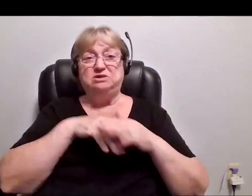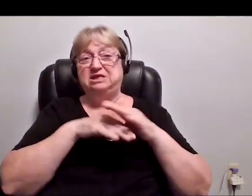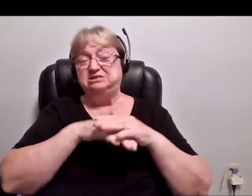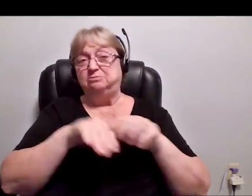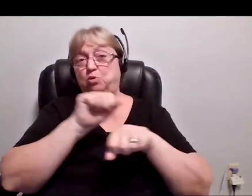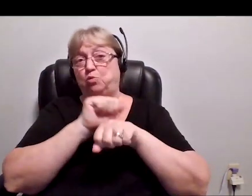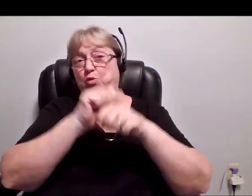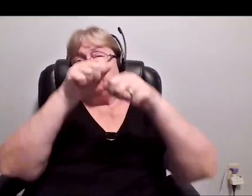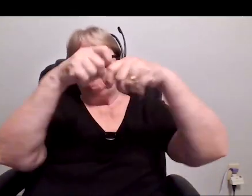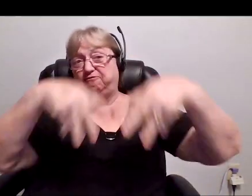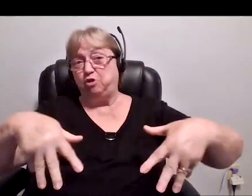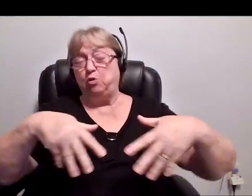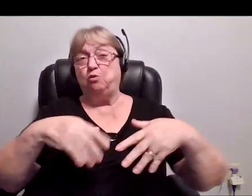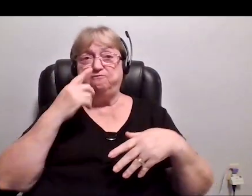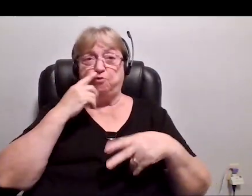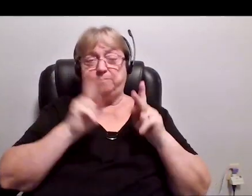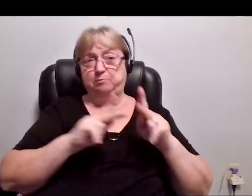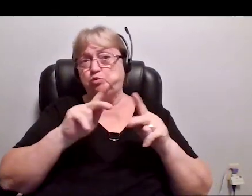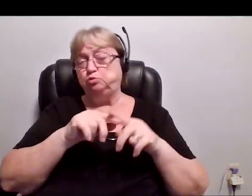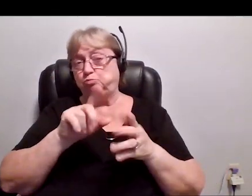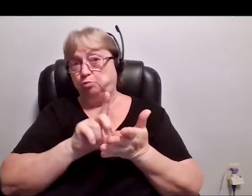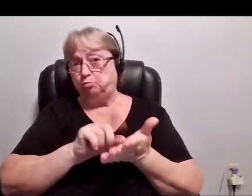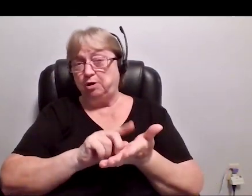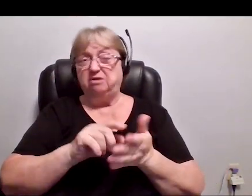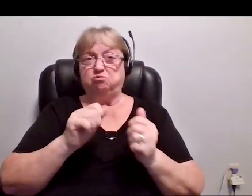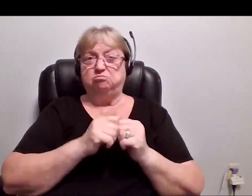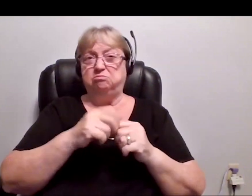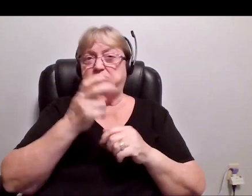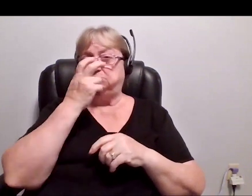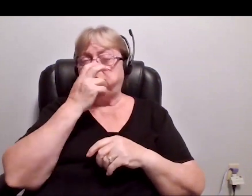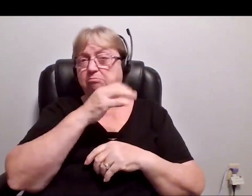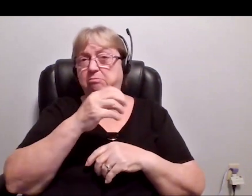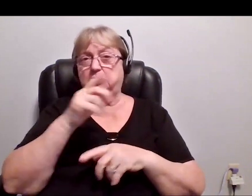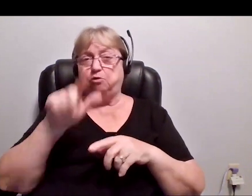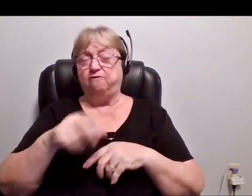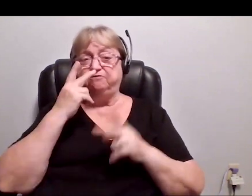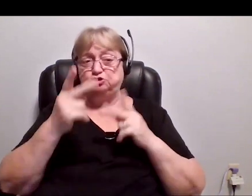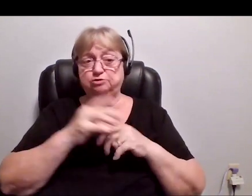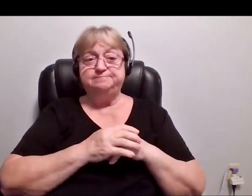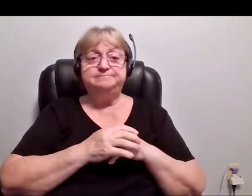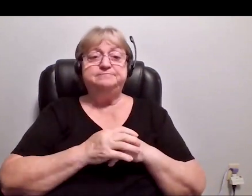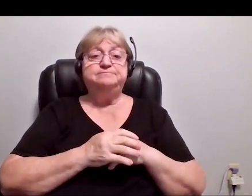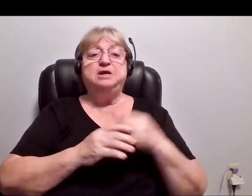people to 3D print, support to schools on when to 3D print or use a different production method,